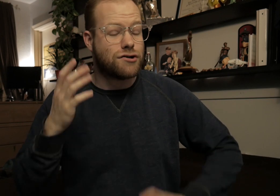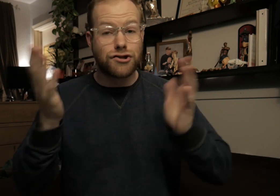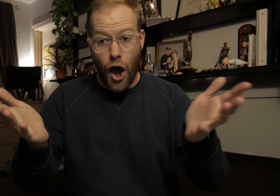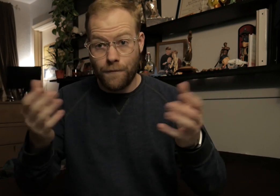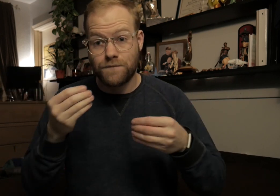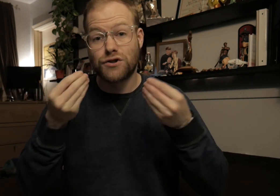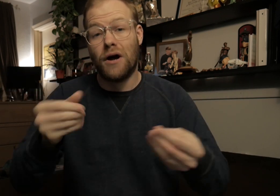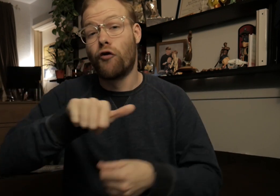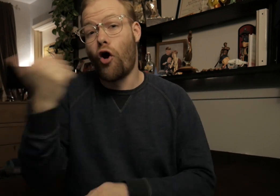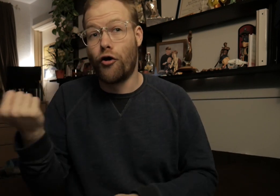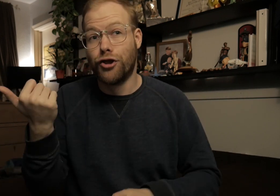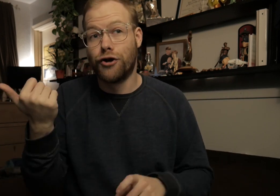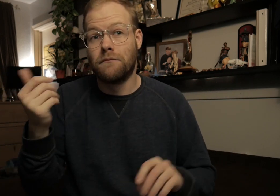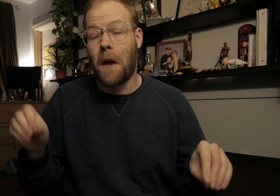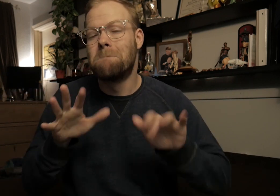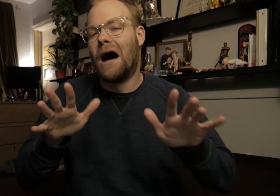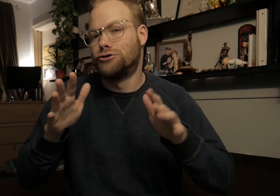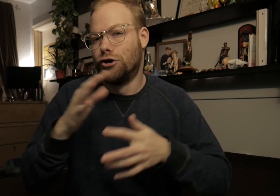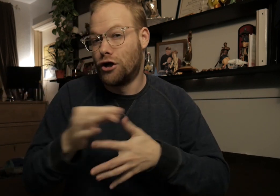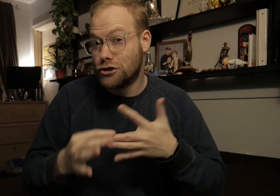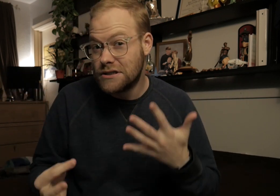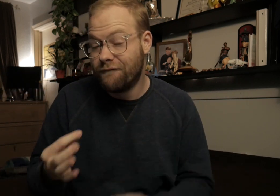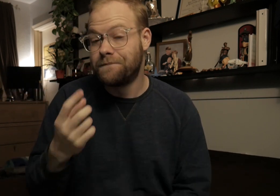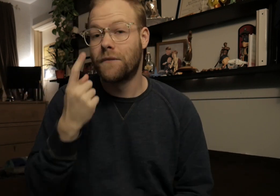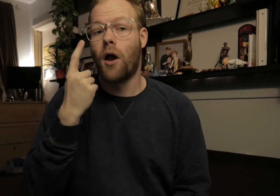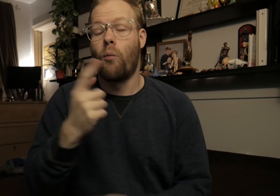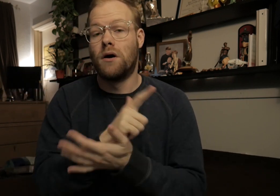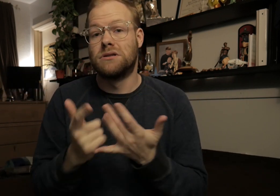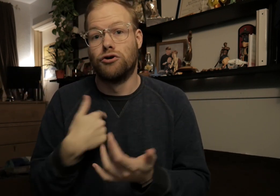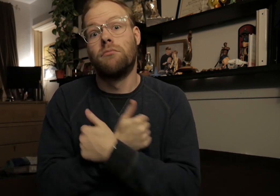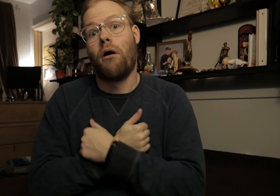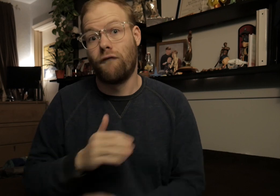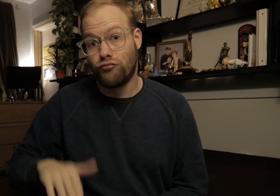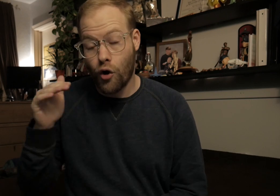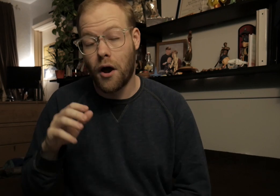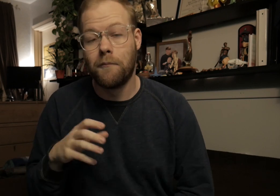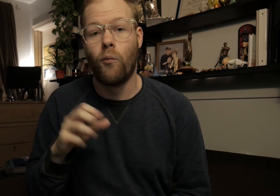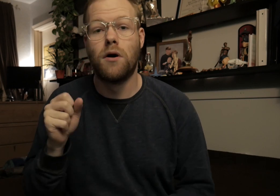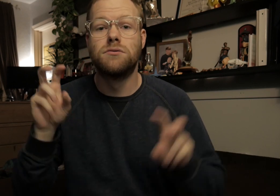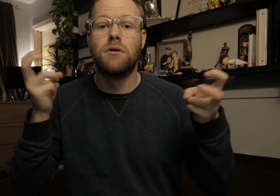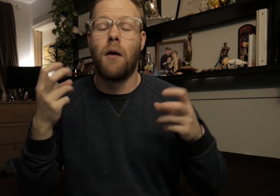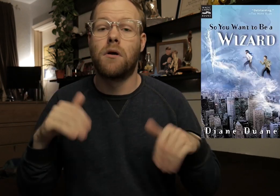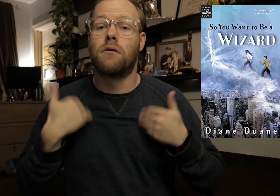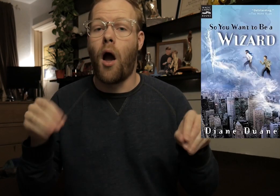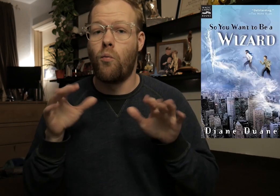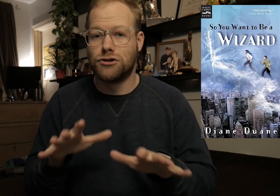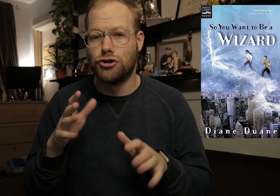So. To give you another magical alternative, one series I loved growing up was Young Wizards.